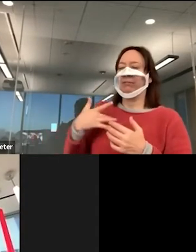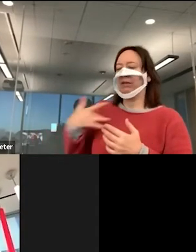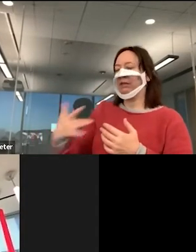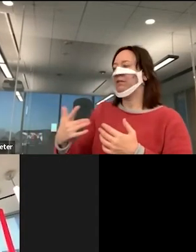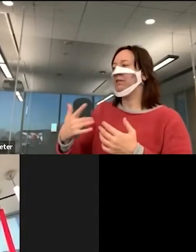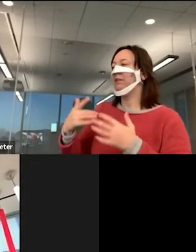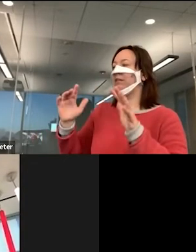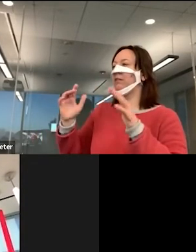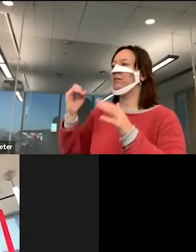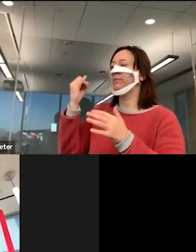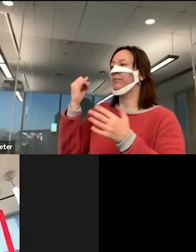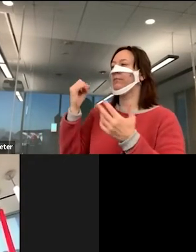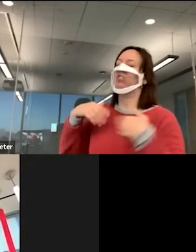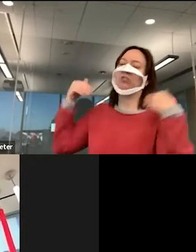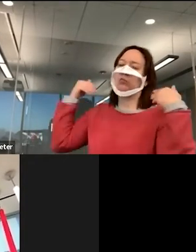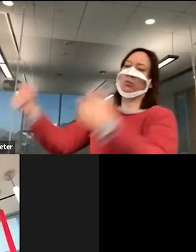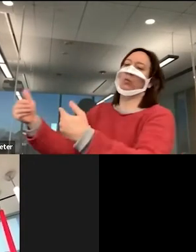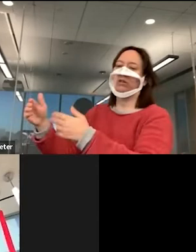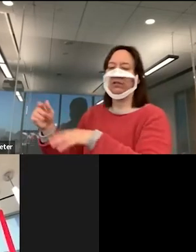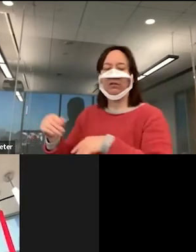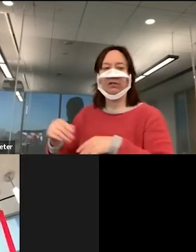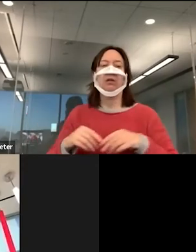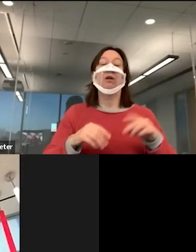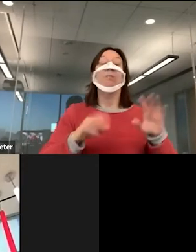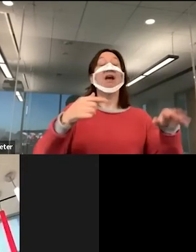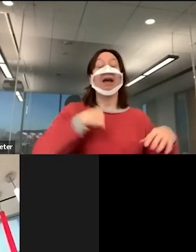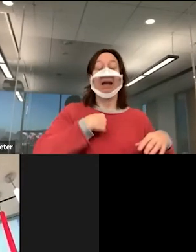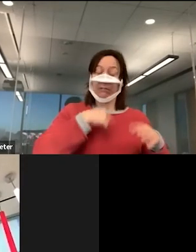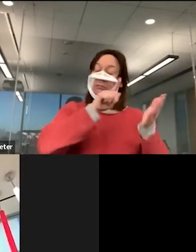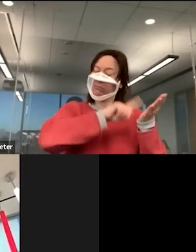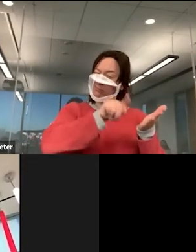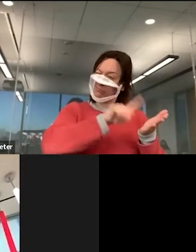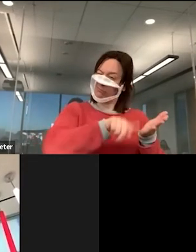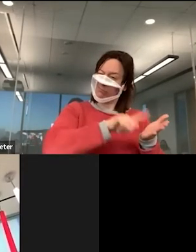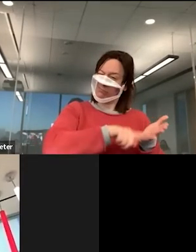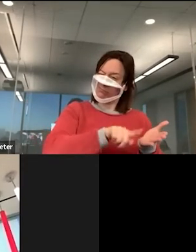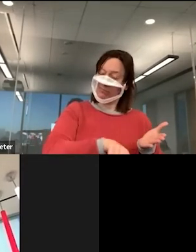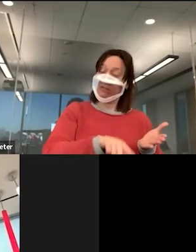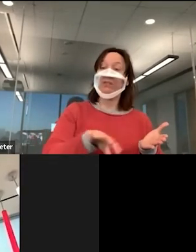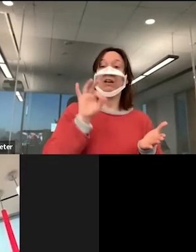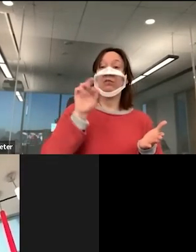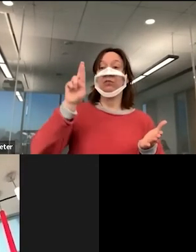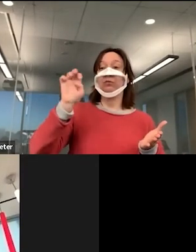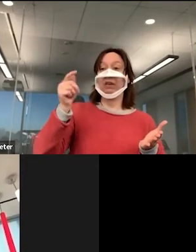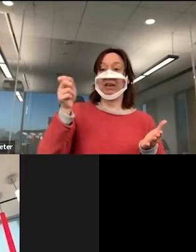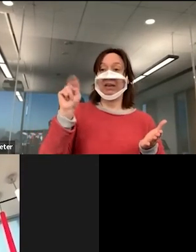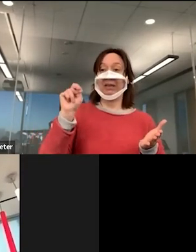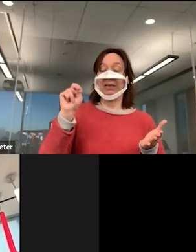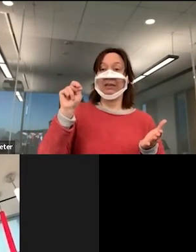go back in time and find that during the reagan administration there had been a hiring freeze